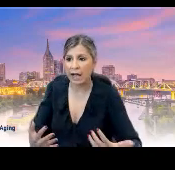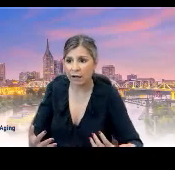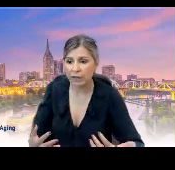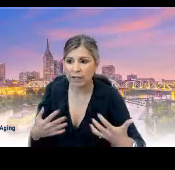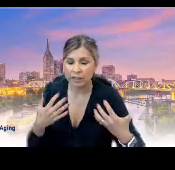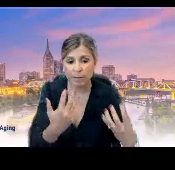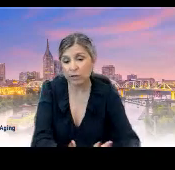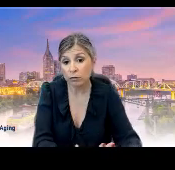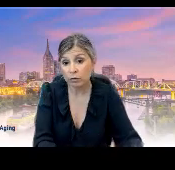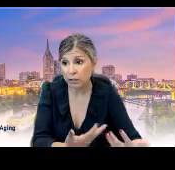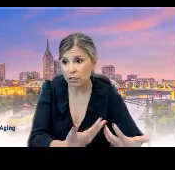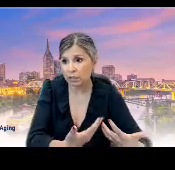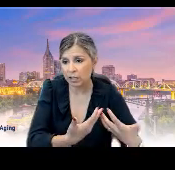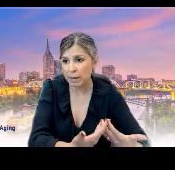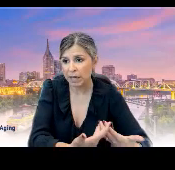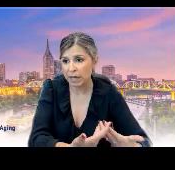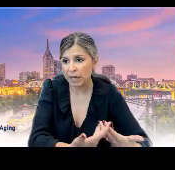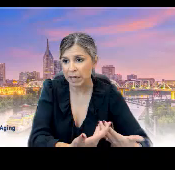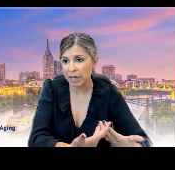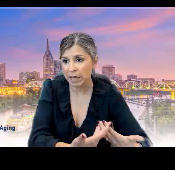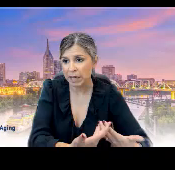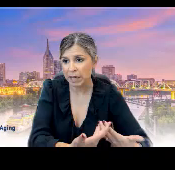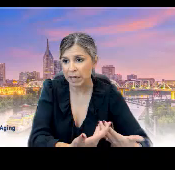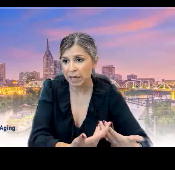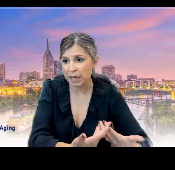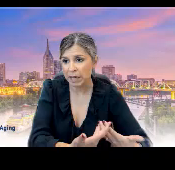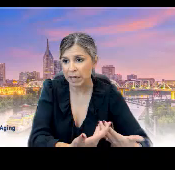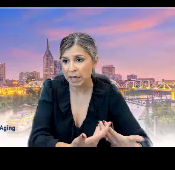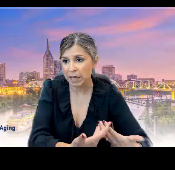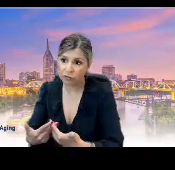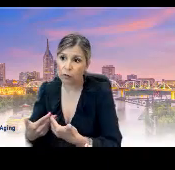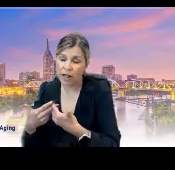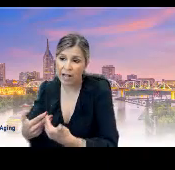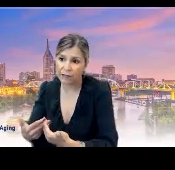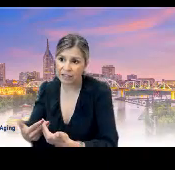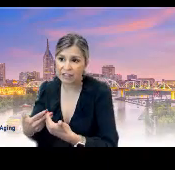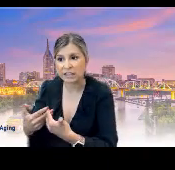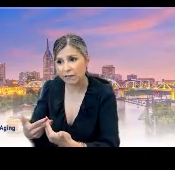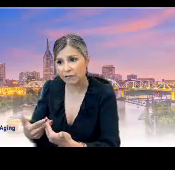they're able to have the medical, the medical treatment they need while also having the life.